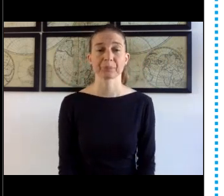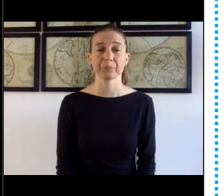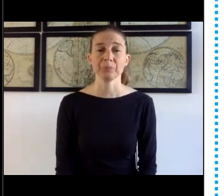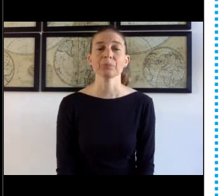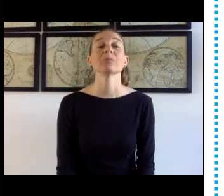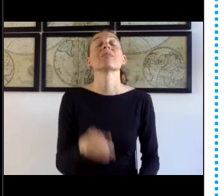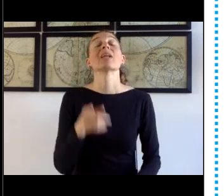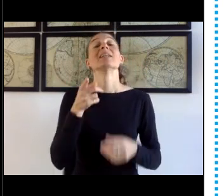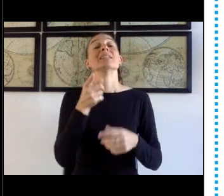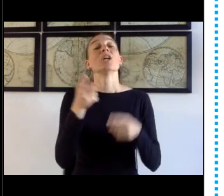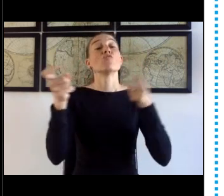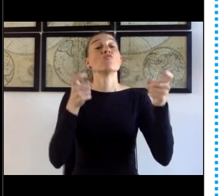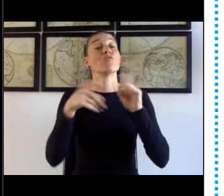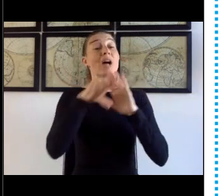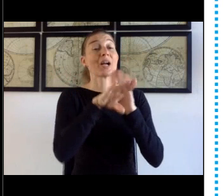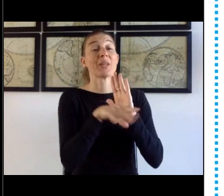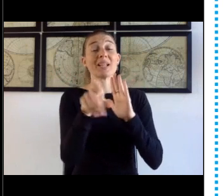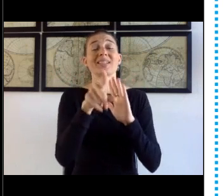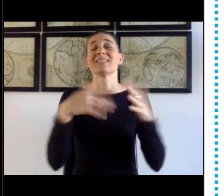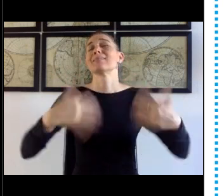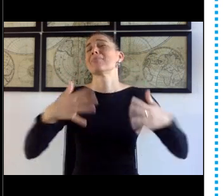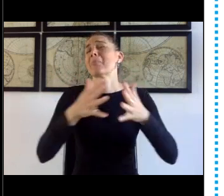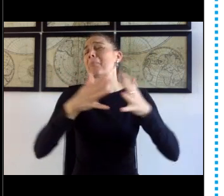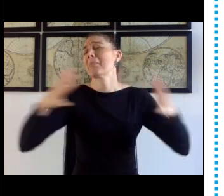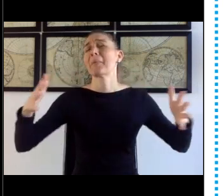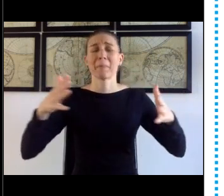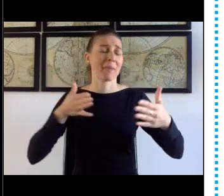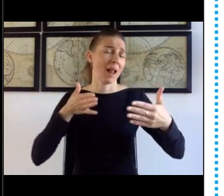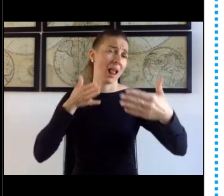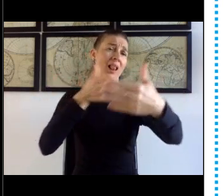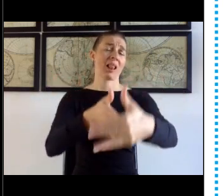it's the issue of being denied boarding because of your disability.